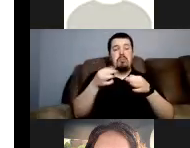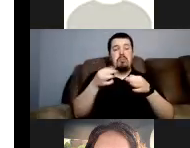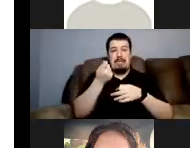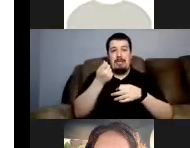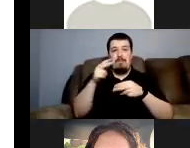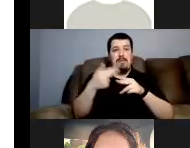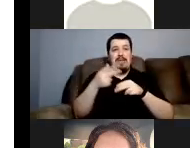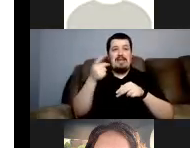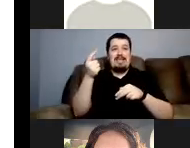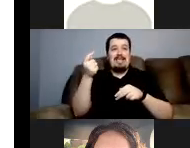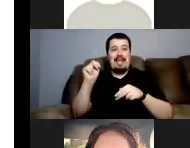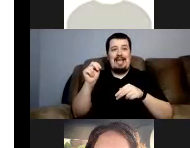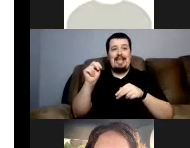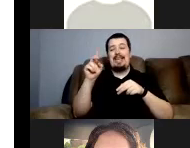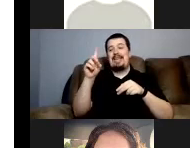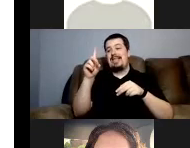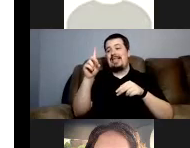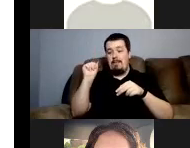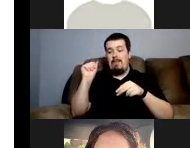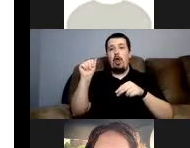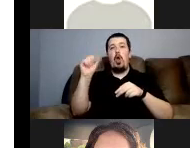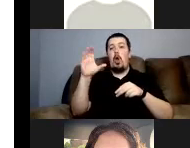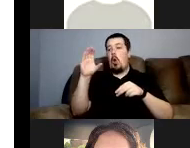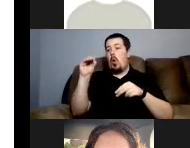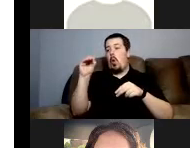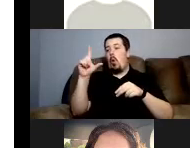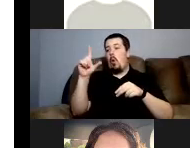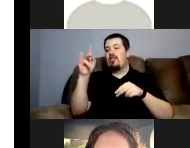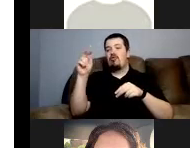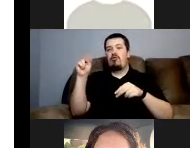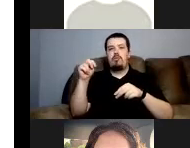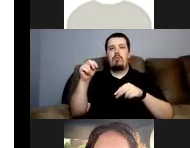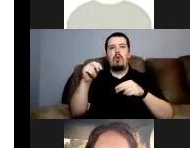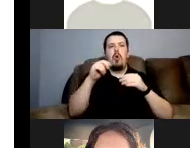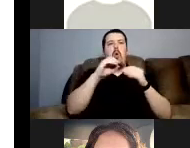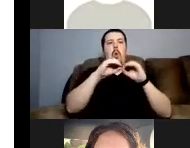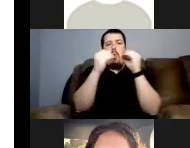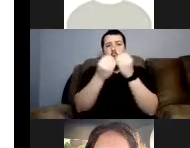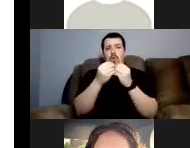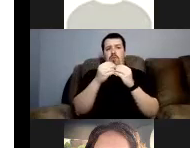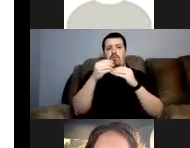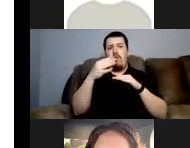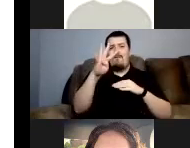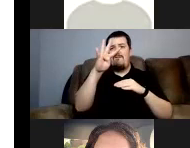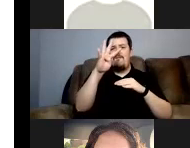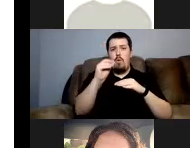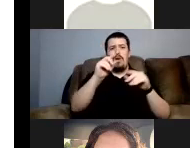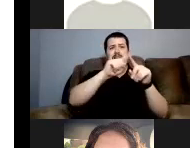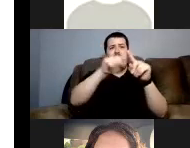Disability Coalition. We are an organization of over 40 advocacy groups that all work to